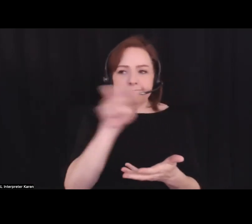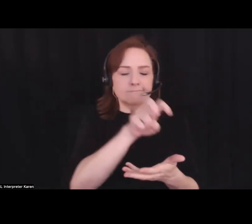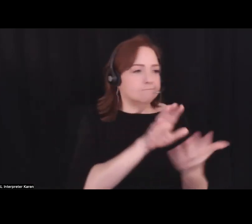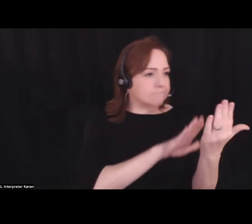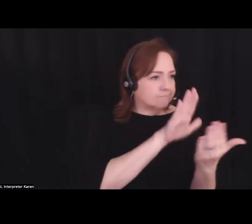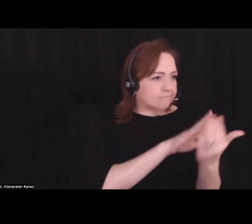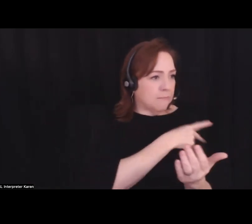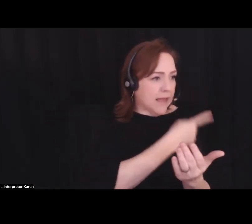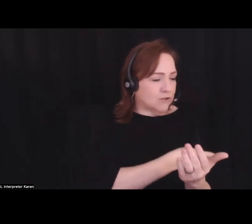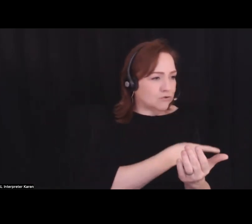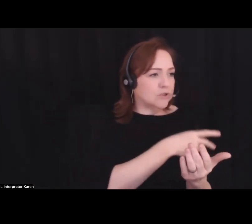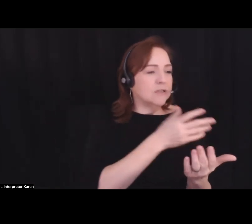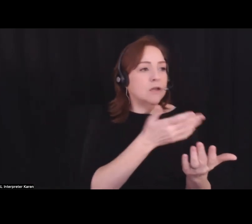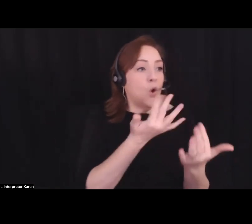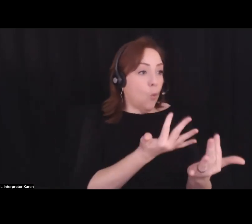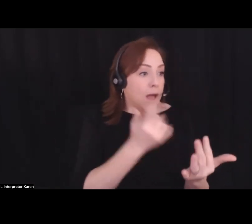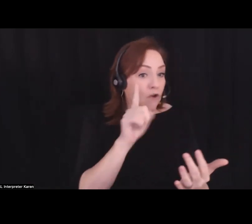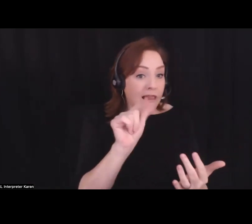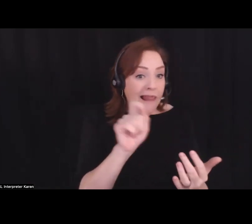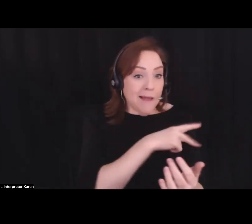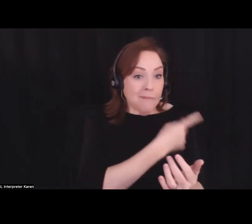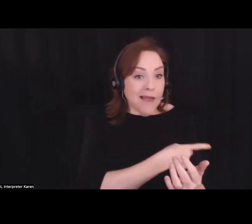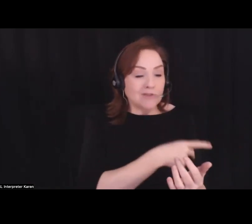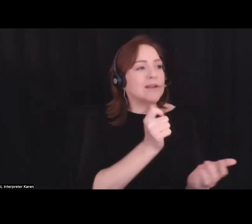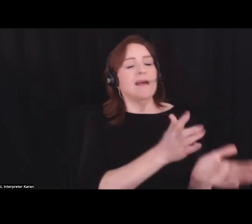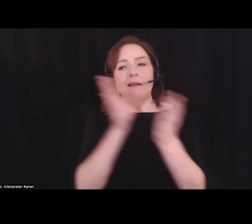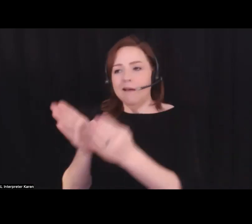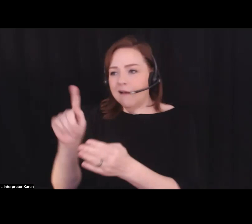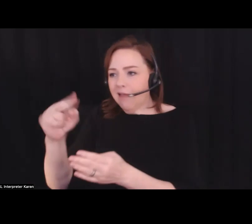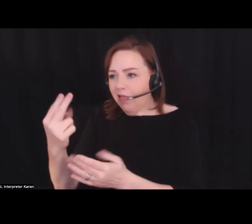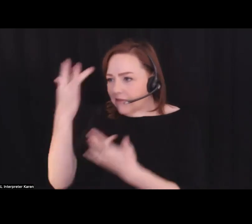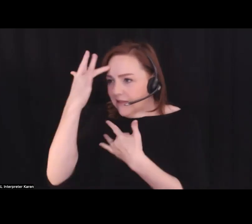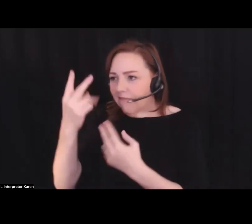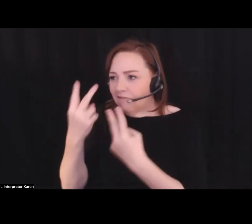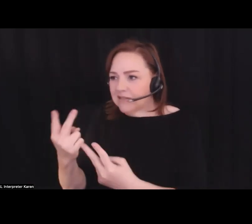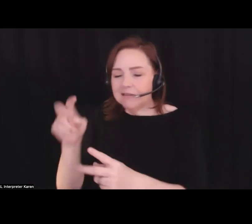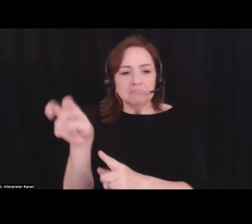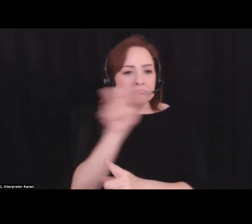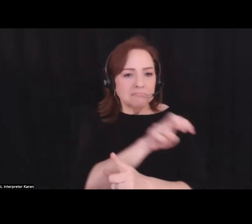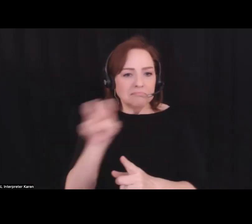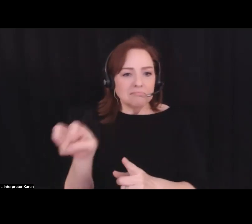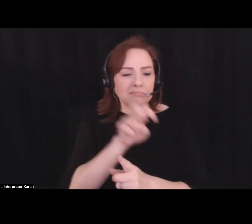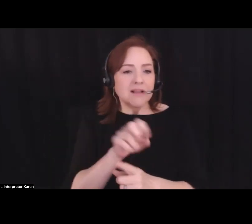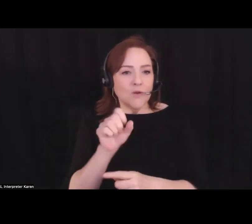for a patient you can see visit and so forth so there definitely a logistical advantage to